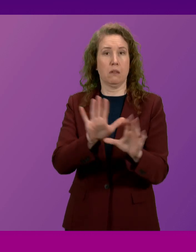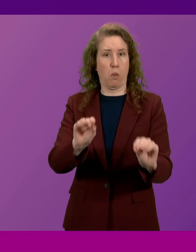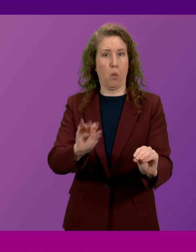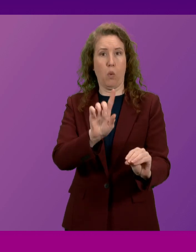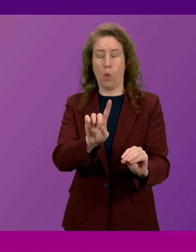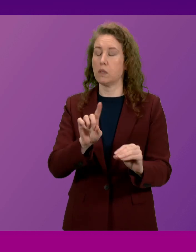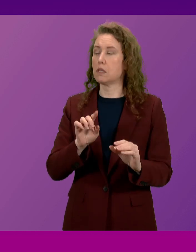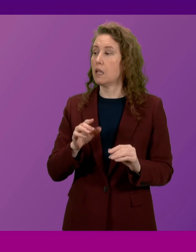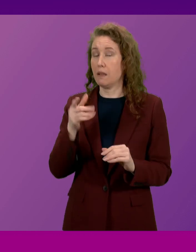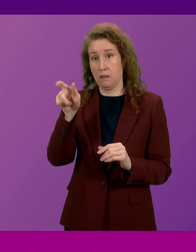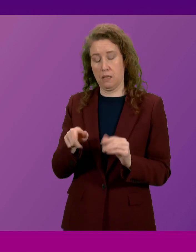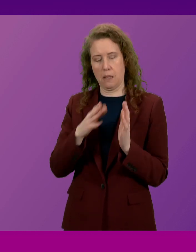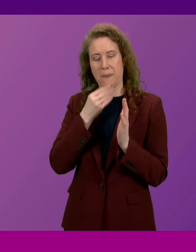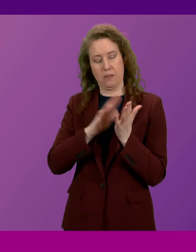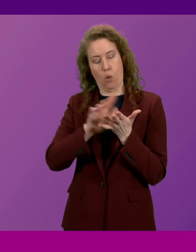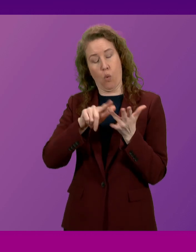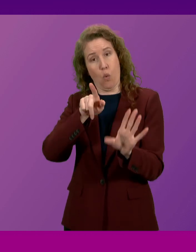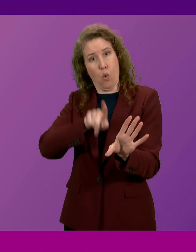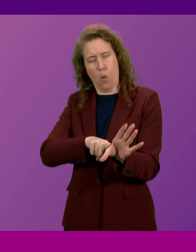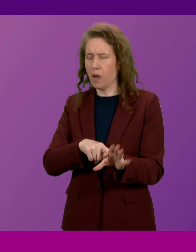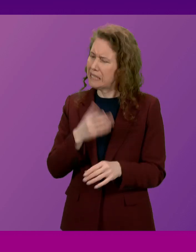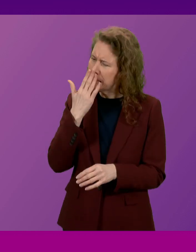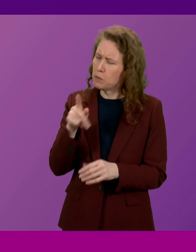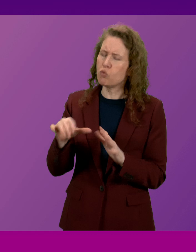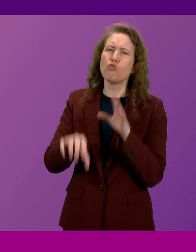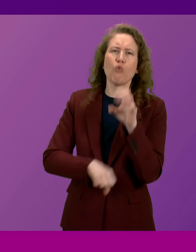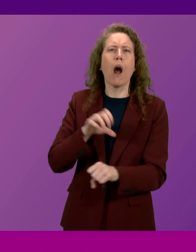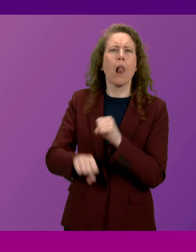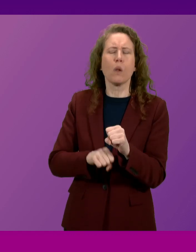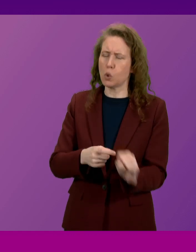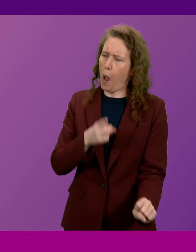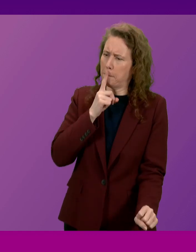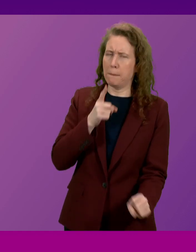Mr Hoy, you seem to be having particular difficulty in adhering to the standing orders